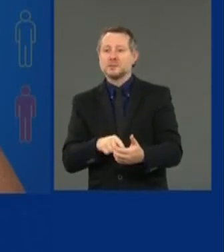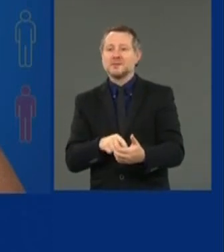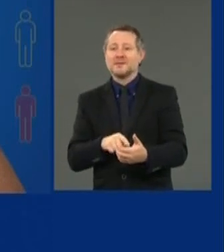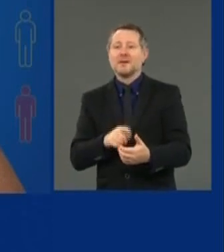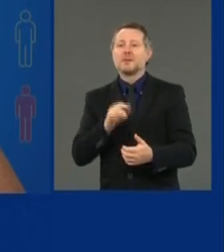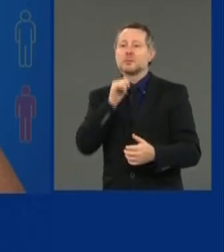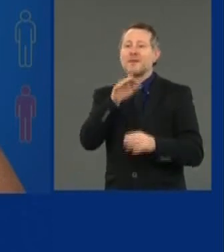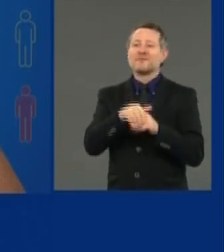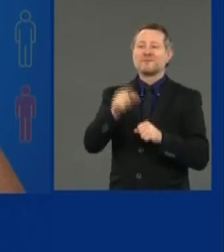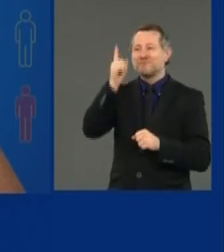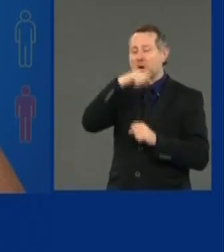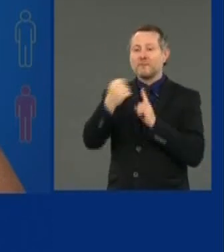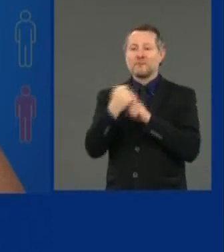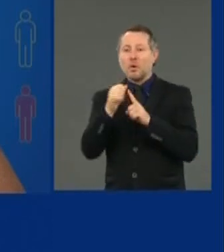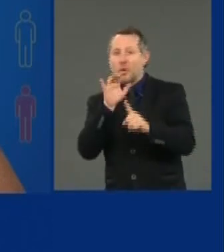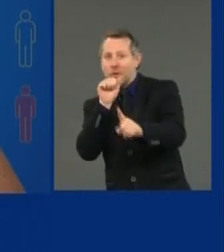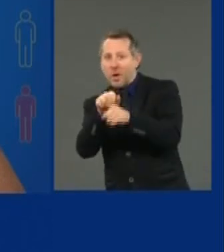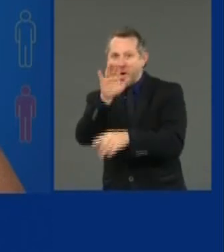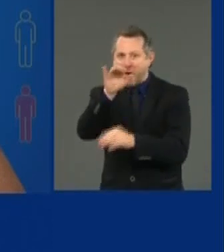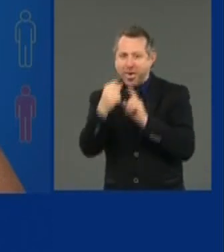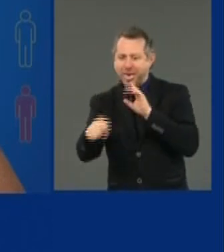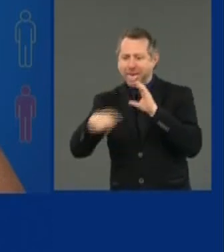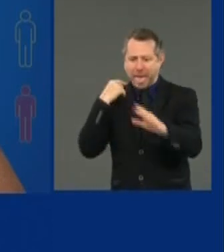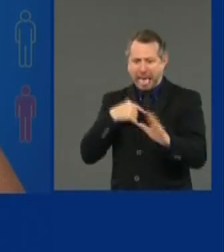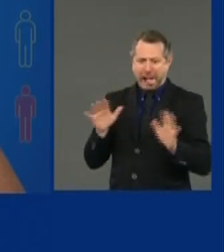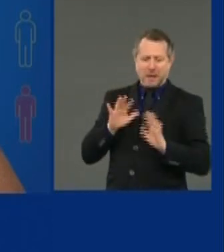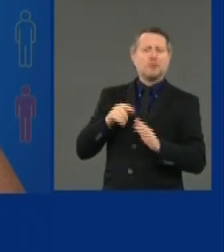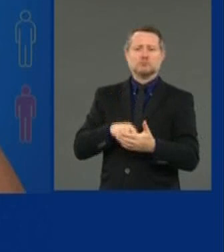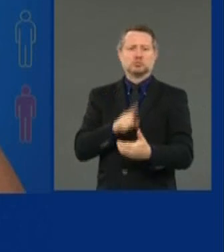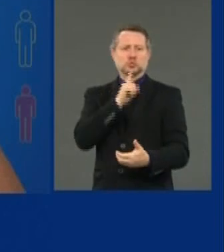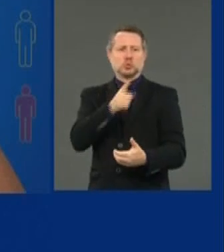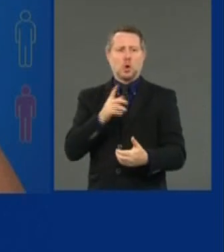YOU SHOULD ANSWER THAT CALL. IT IS NOT A HOAX, IT IS NOT A SCAM.